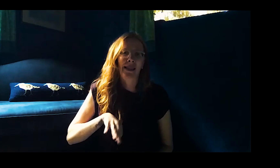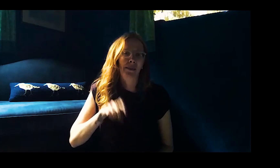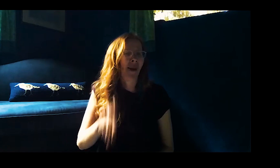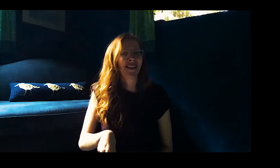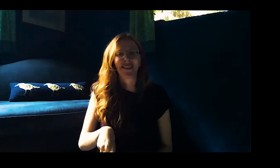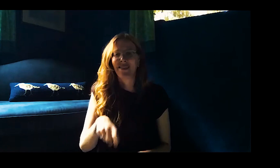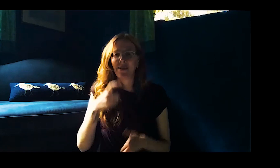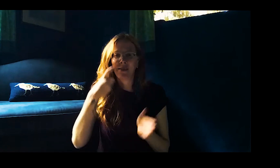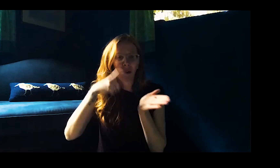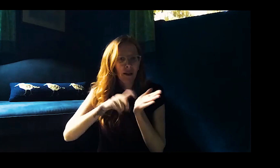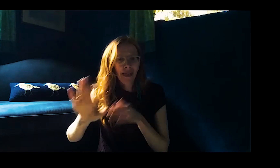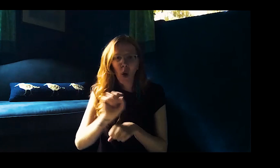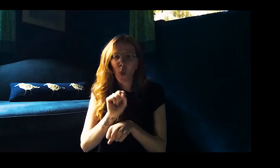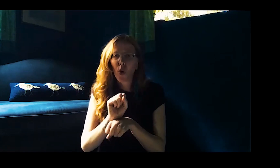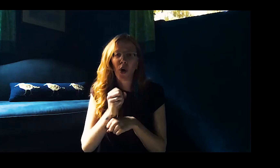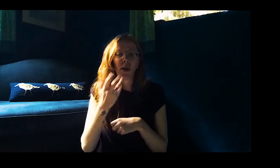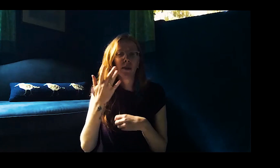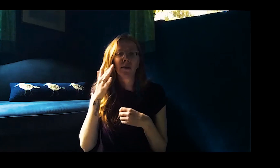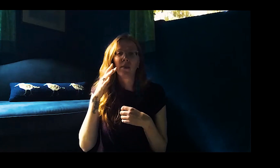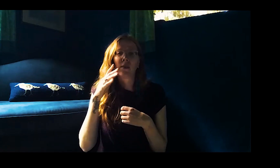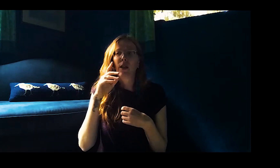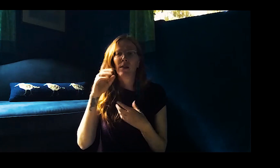So how do you support an artist - I mean, let them know that you've made an impact on their